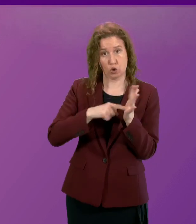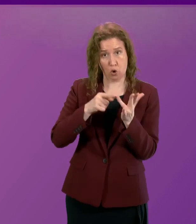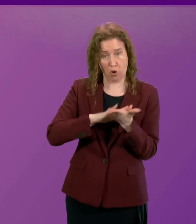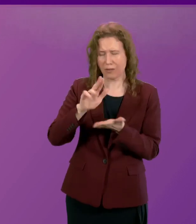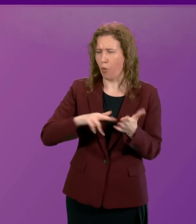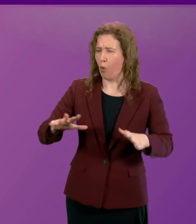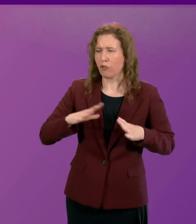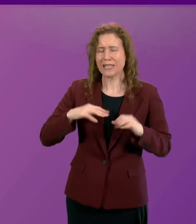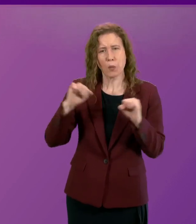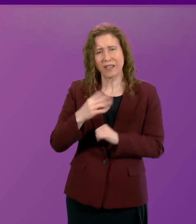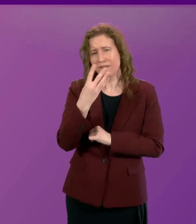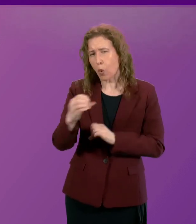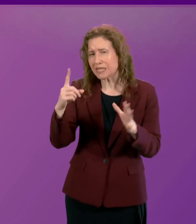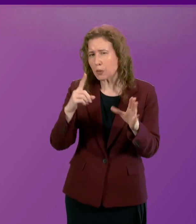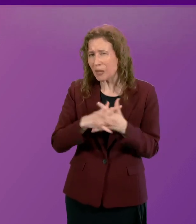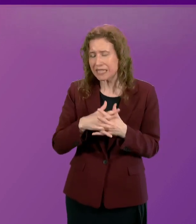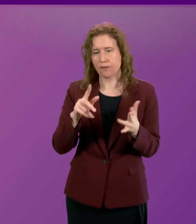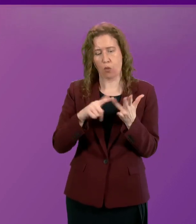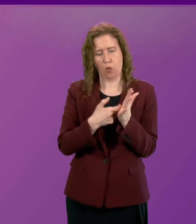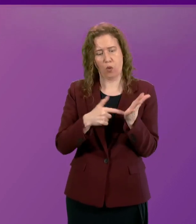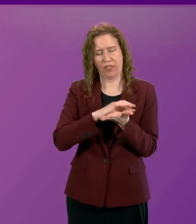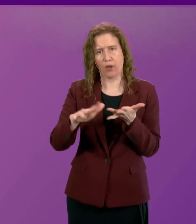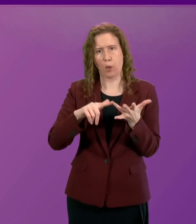weeks for orthopaedic surgery. He had had no updates from the health board.